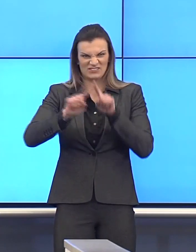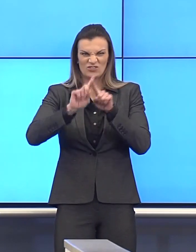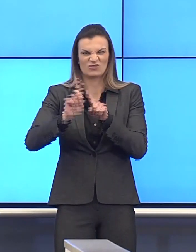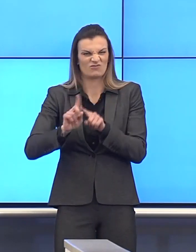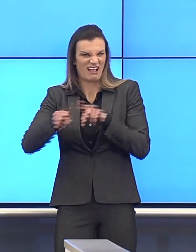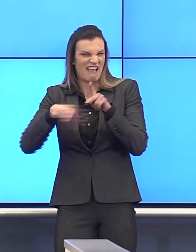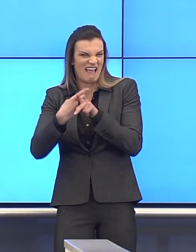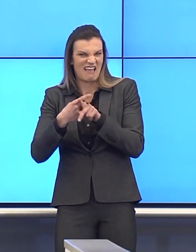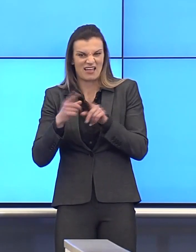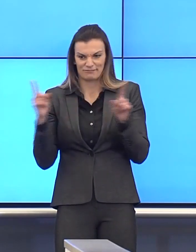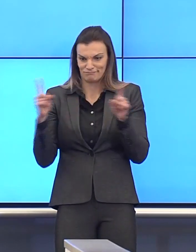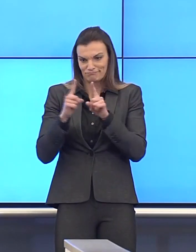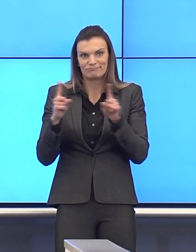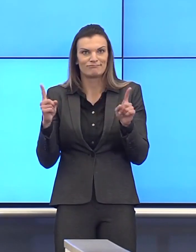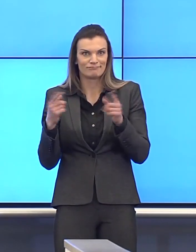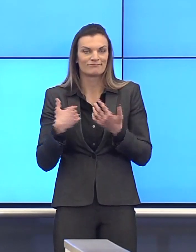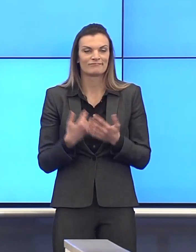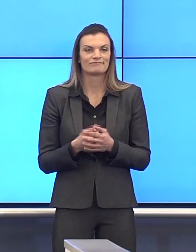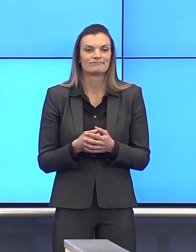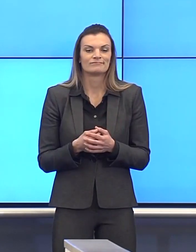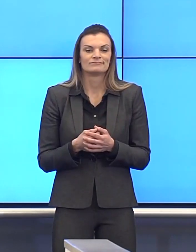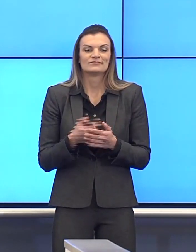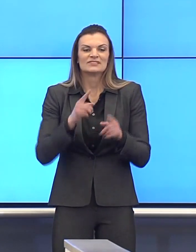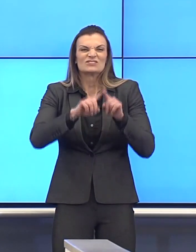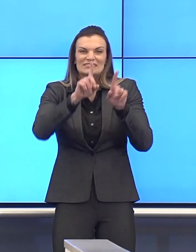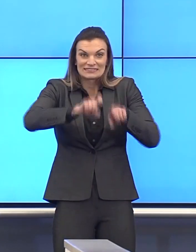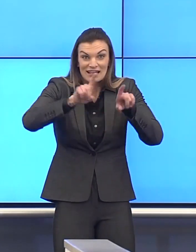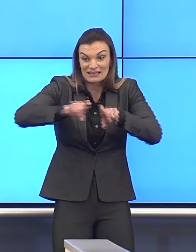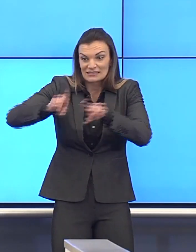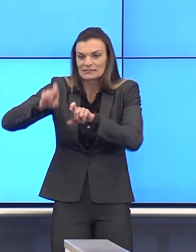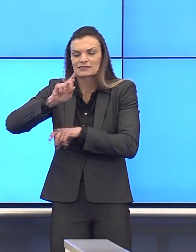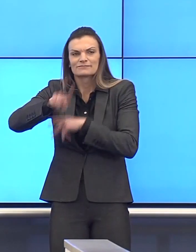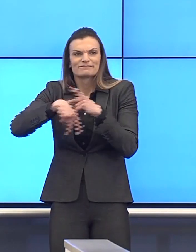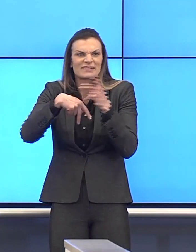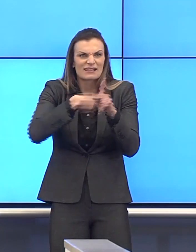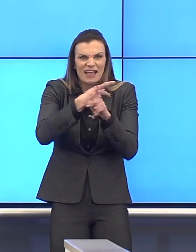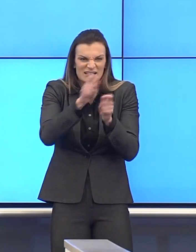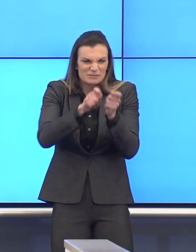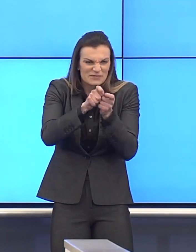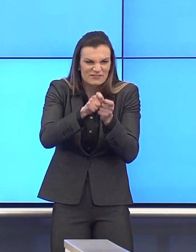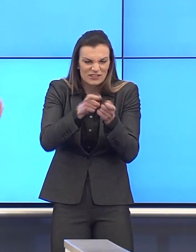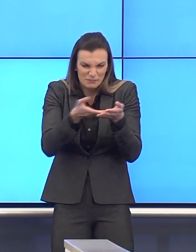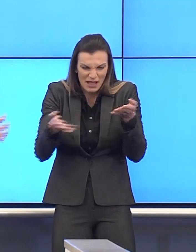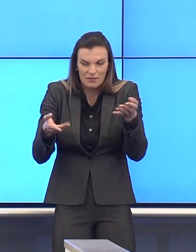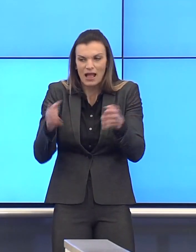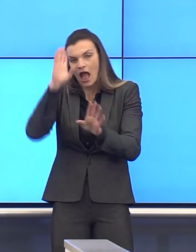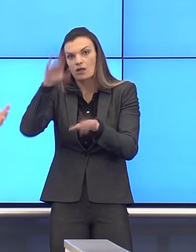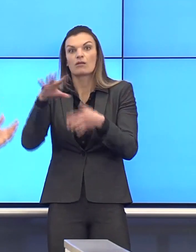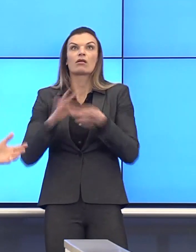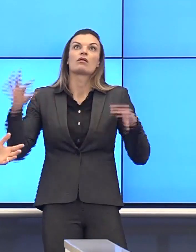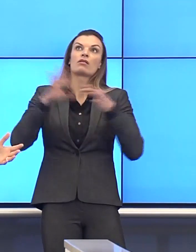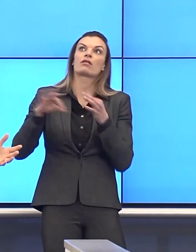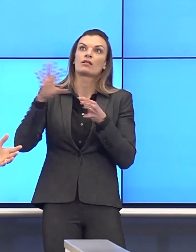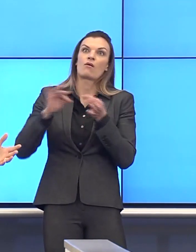THIS WEEK OF 10s OF THOUSANDS OF SWABS OF VARYING TYPES OF SWABS. WE KNOW THAT DIFFERENT TESTS